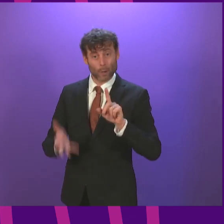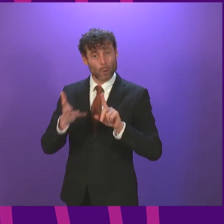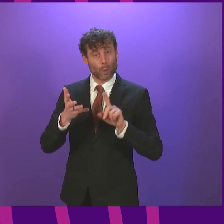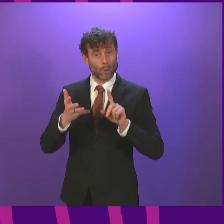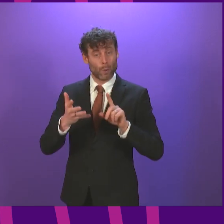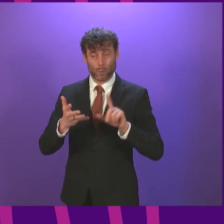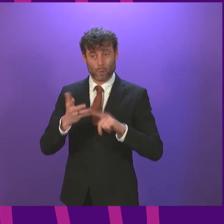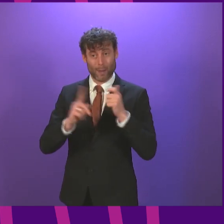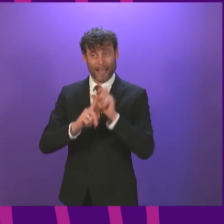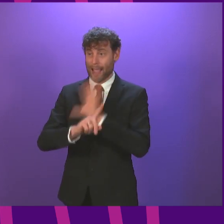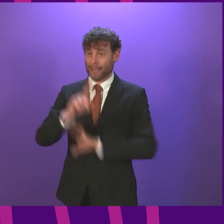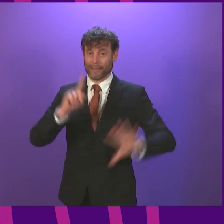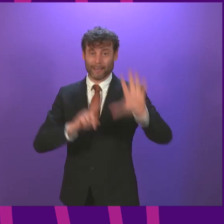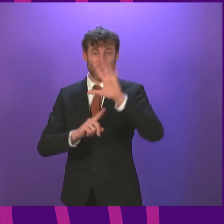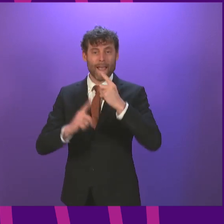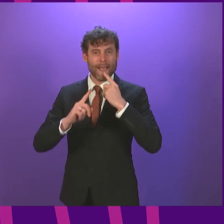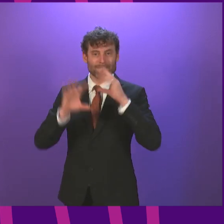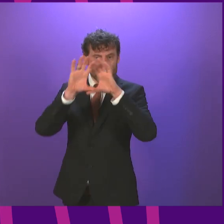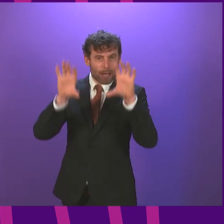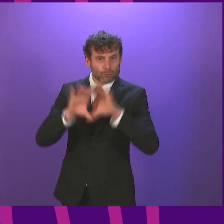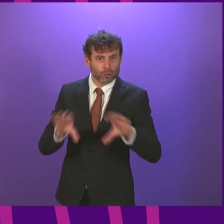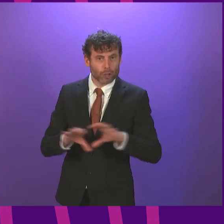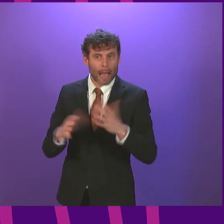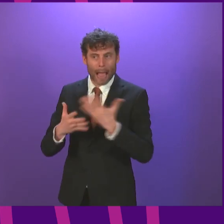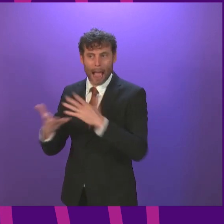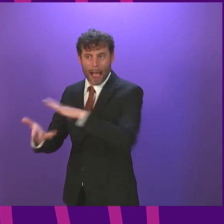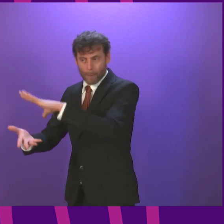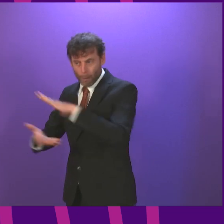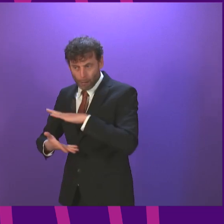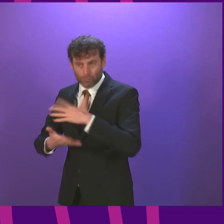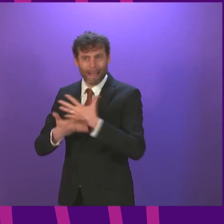published across the UK, they will see similar effects there, too. From the middle of this